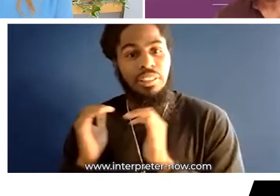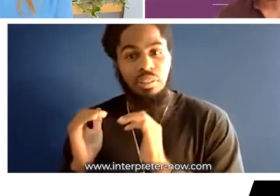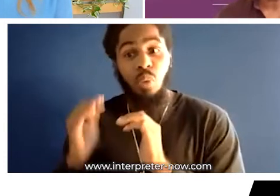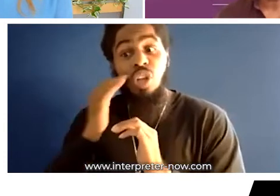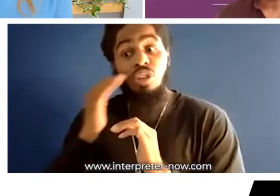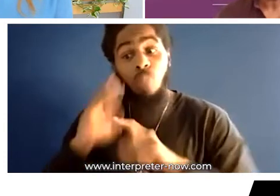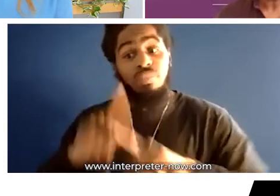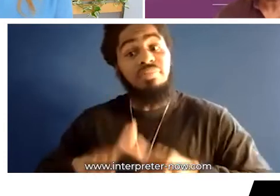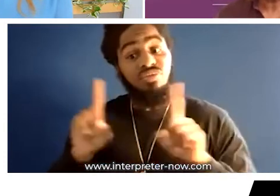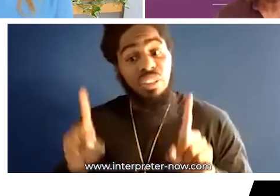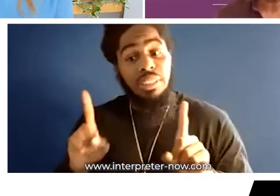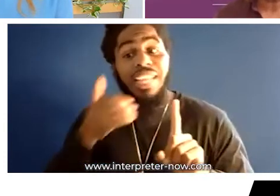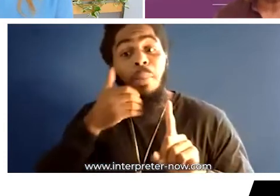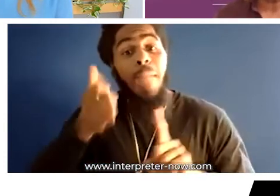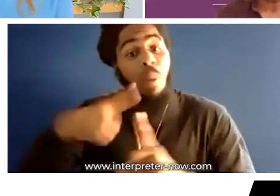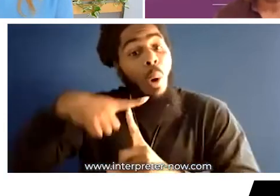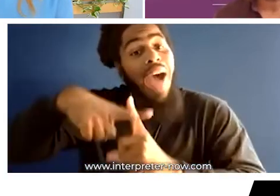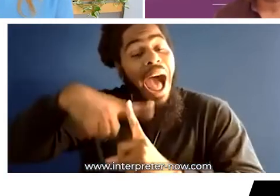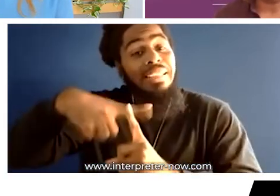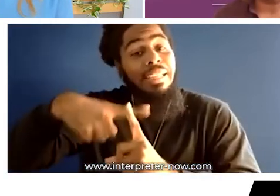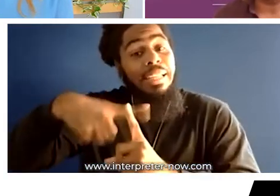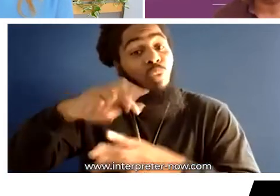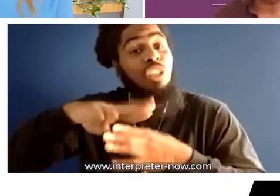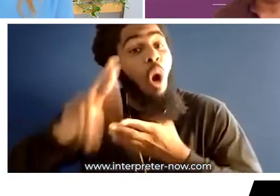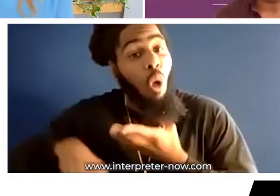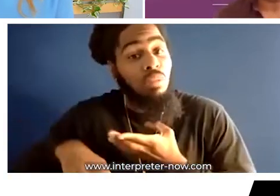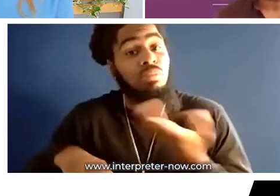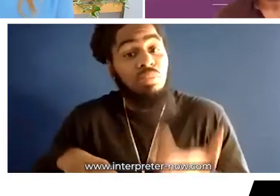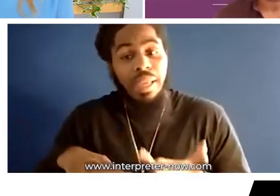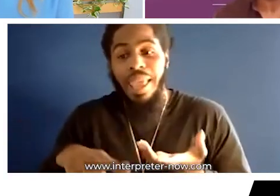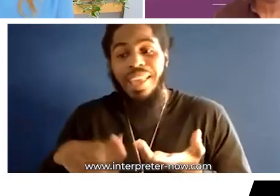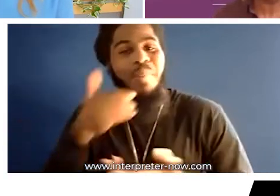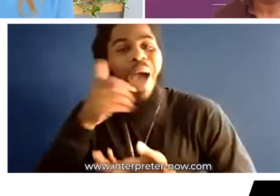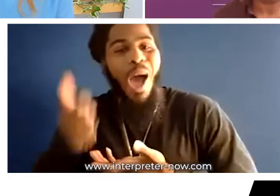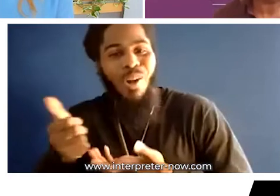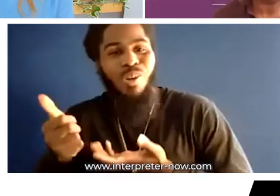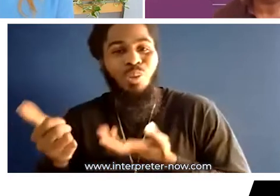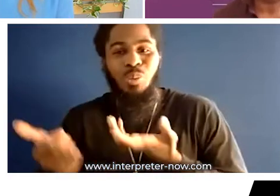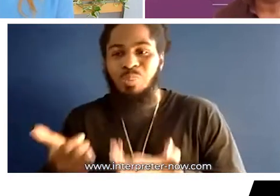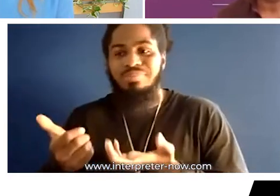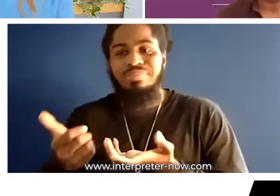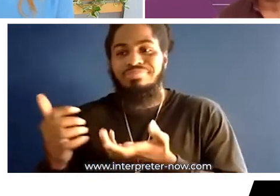It makes for effective collaboration, greater creativity, and problem-solving ability.